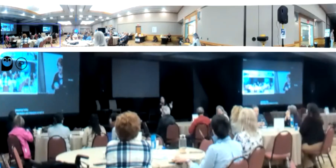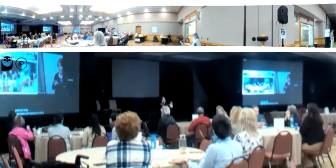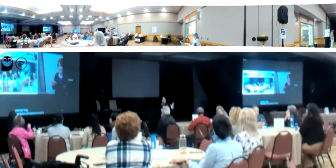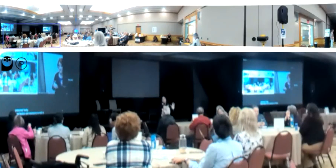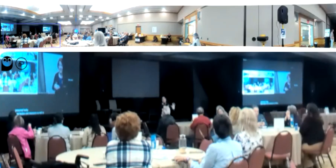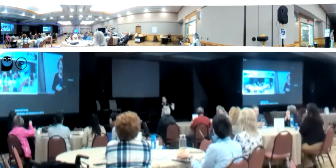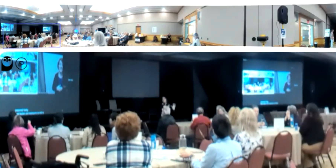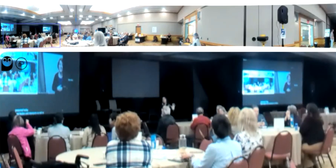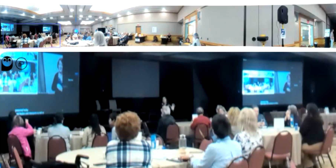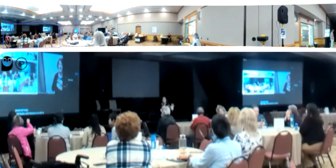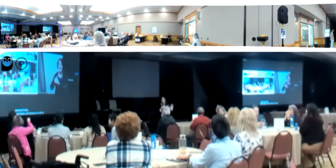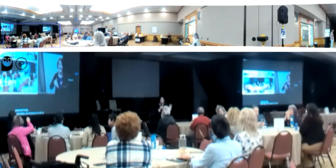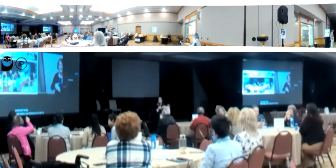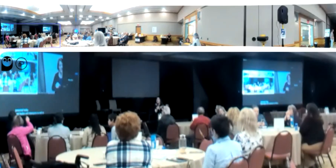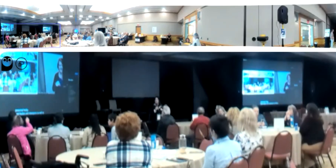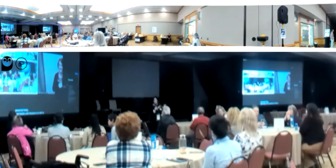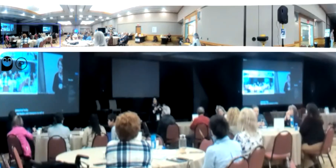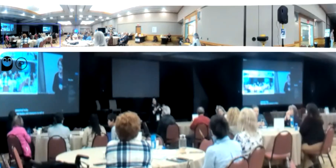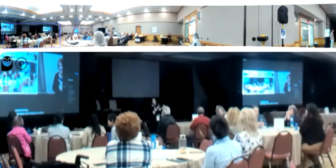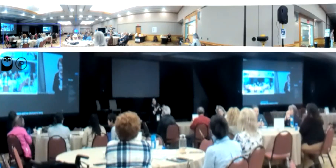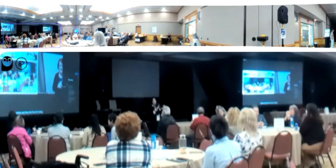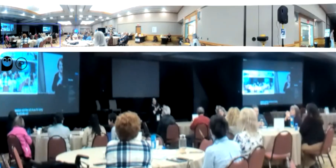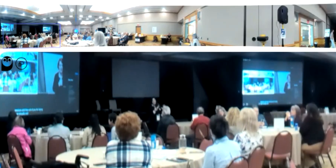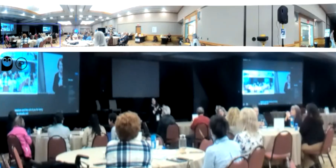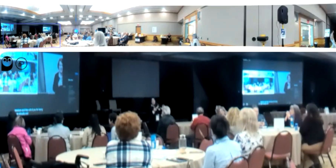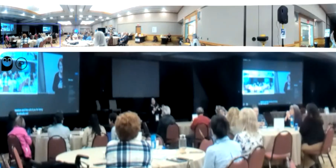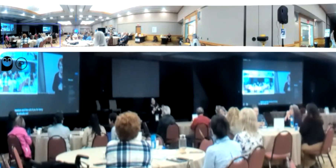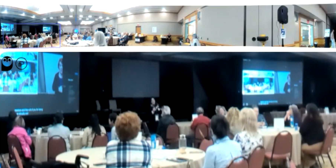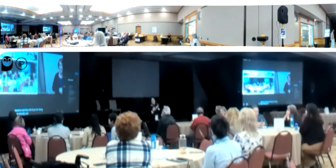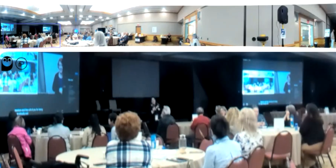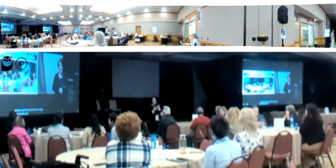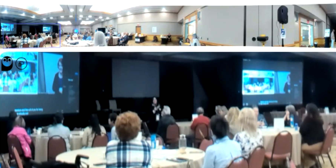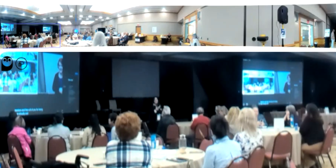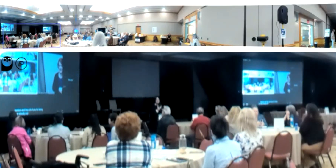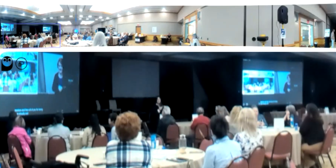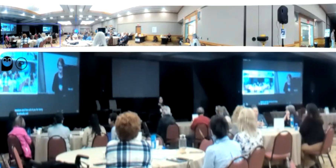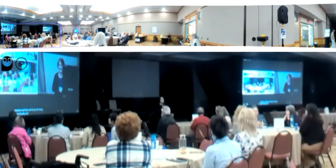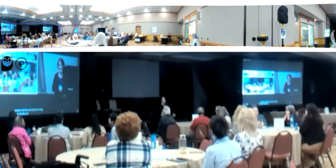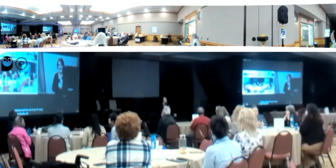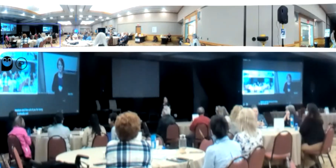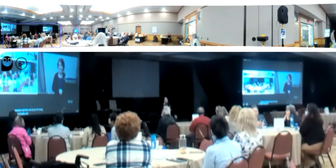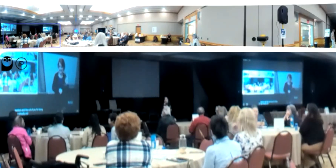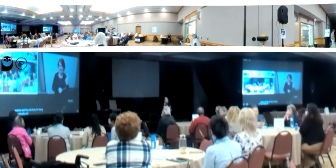presented today. Great leaders and champions as well as mentors and then all of you for being here virtually and